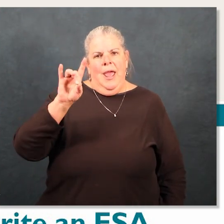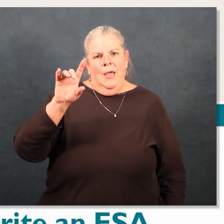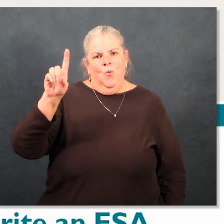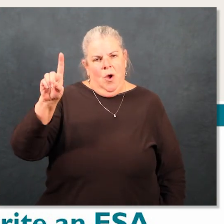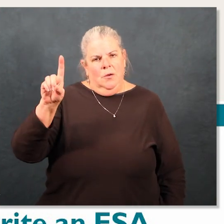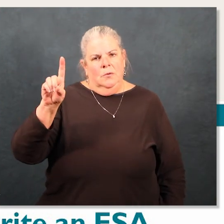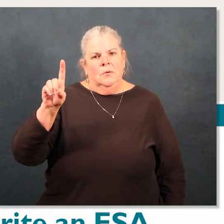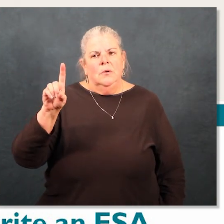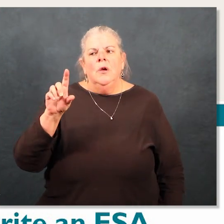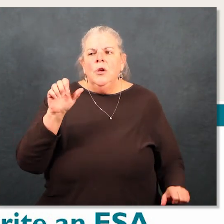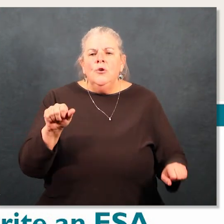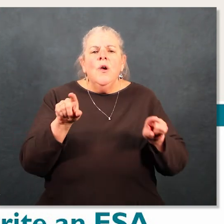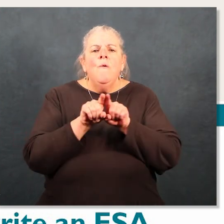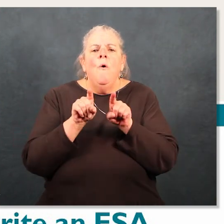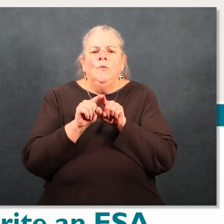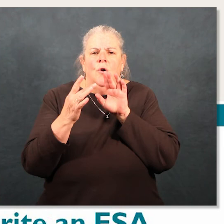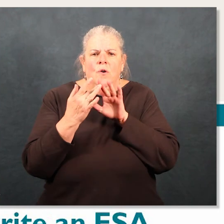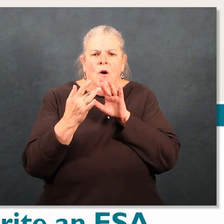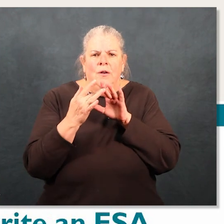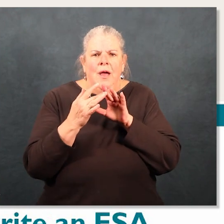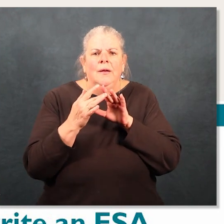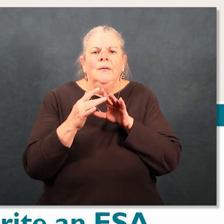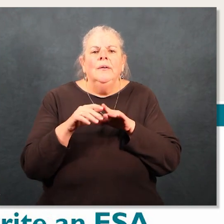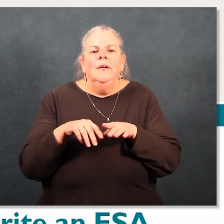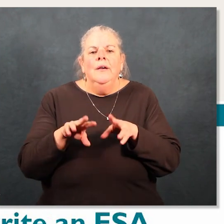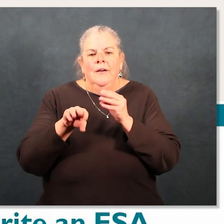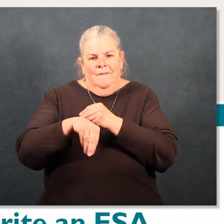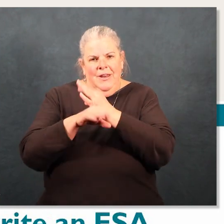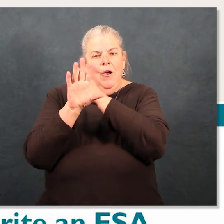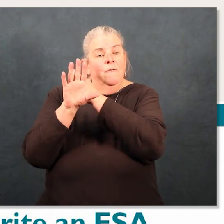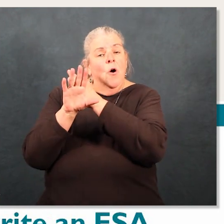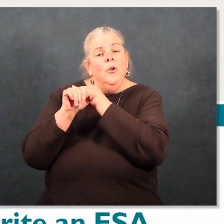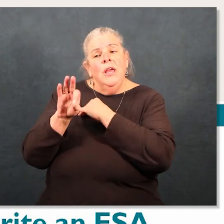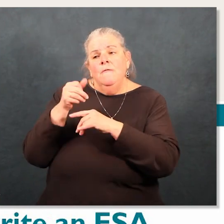You can also contact our video phone if you are a deaf or hard of hearing at